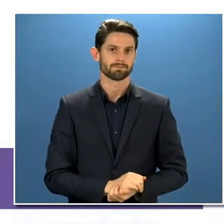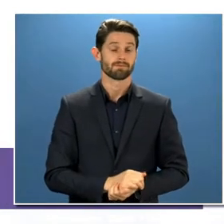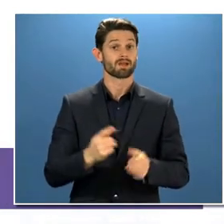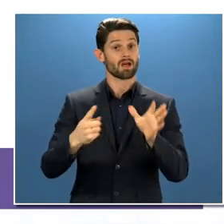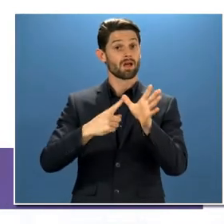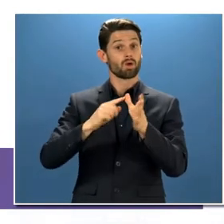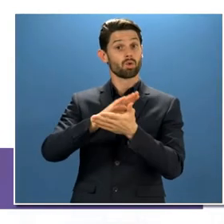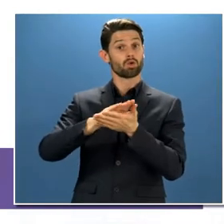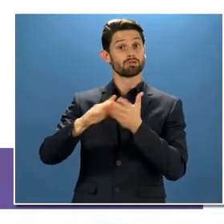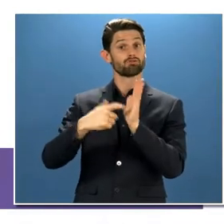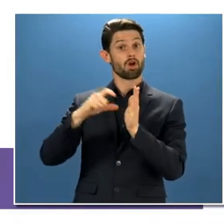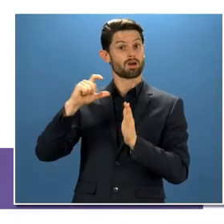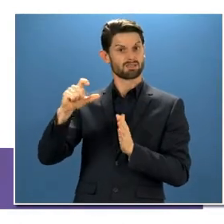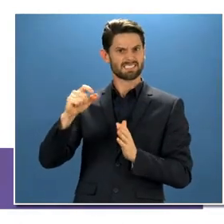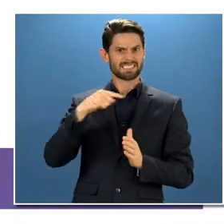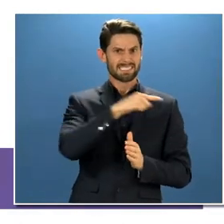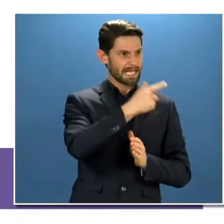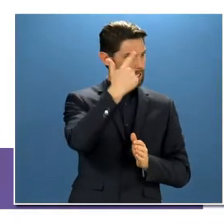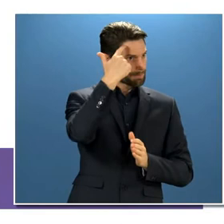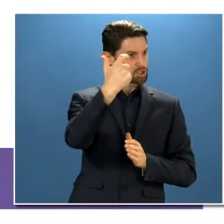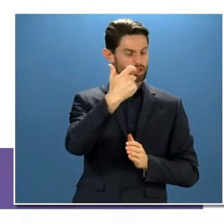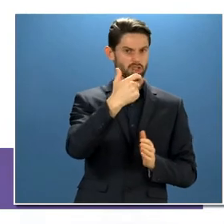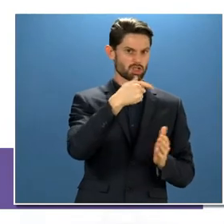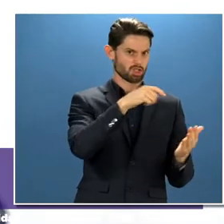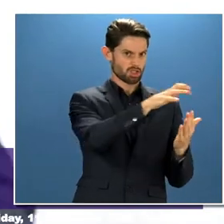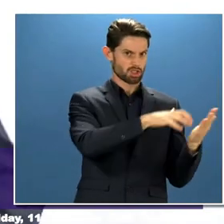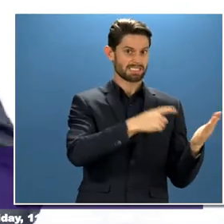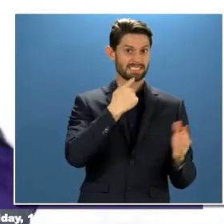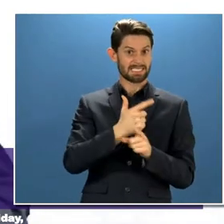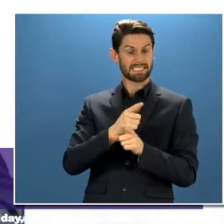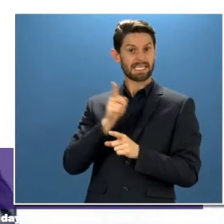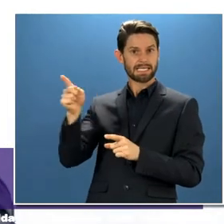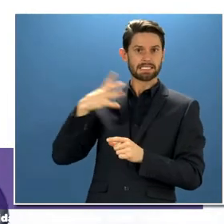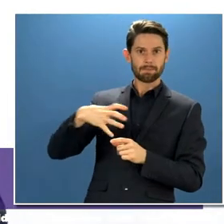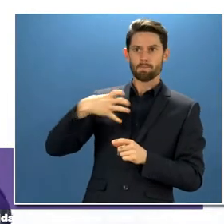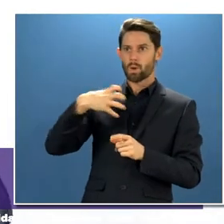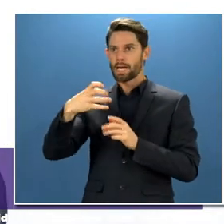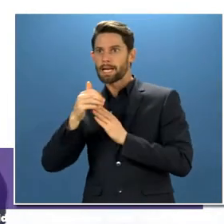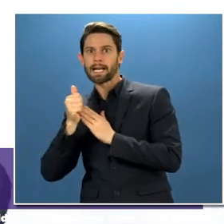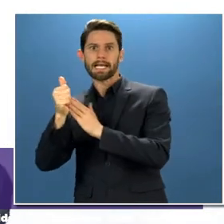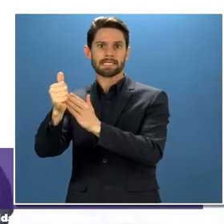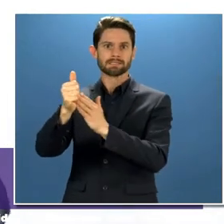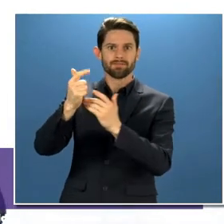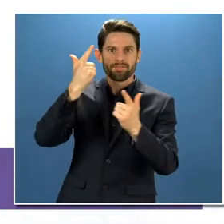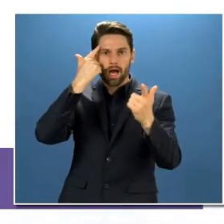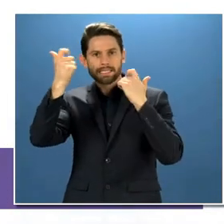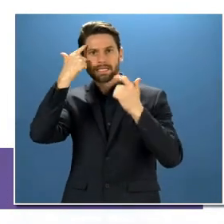sense, become a thought leader in disability employment is something which I strongly advocate for.